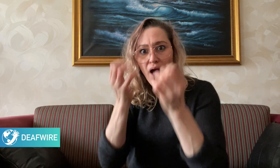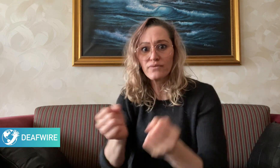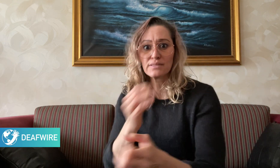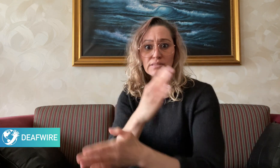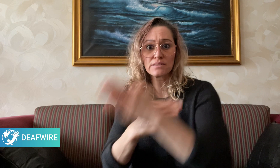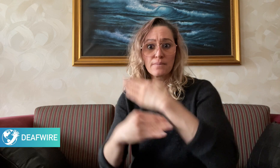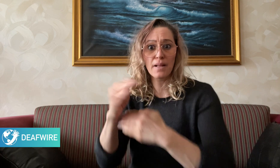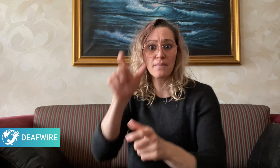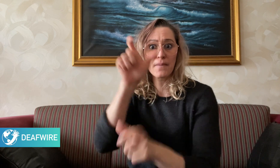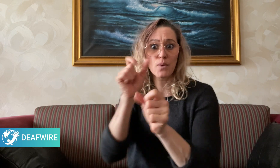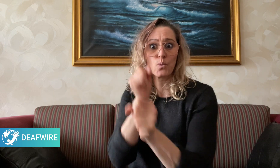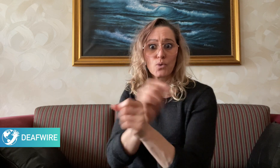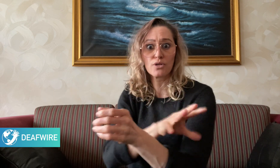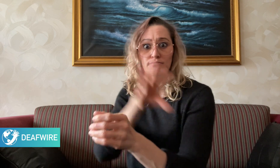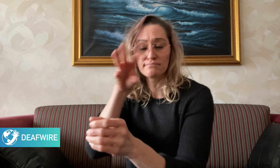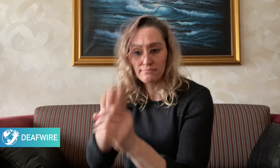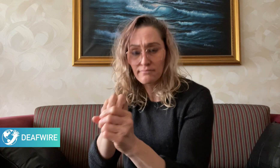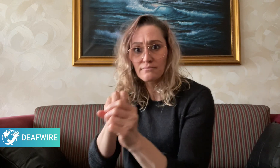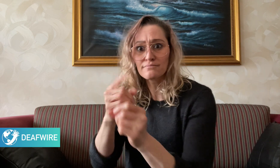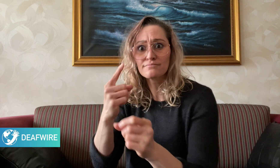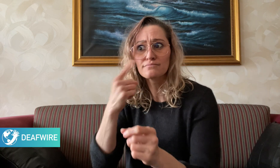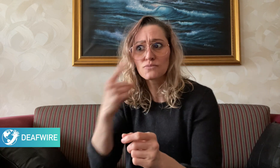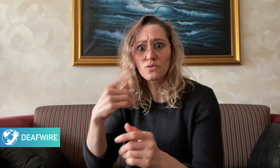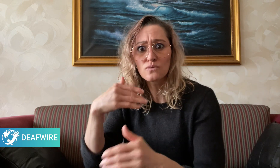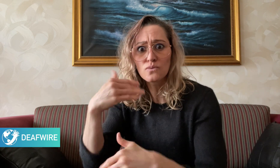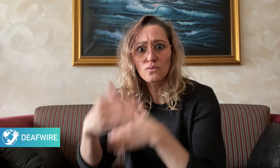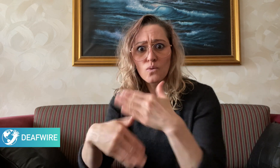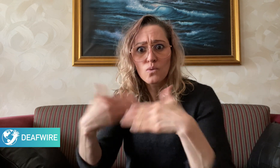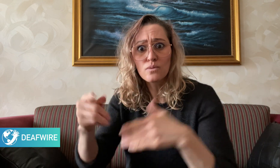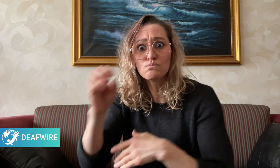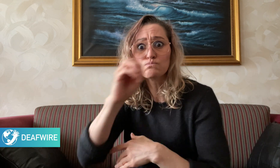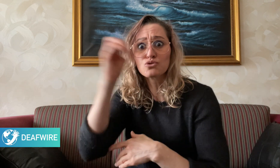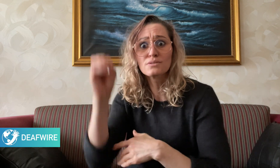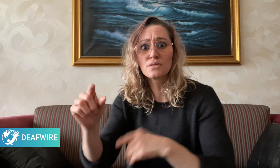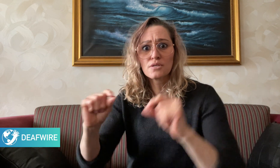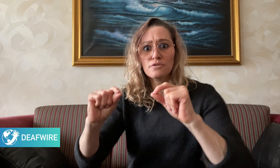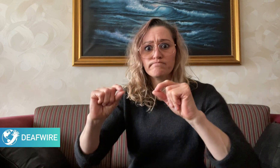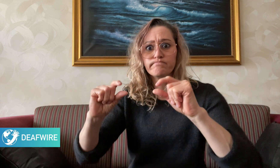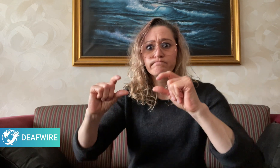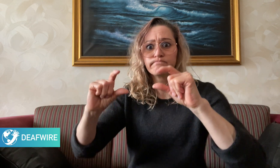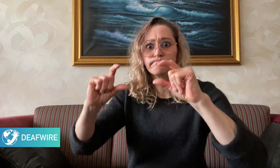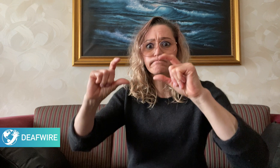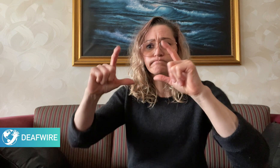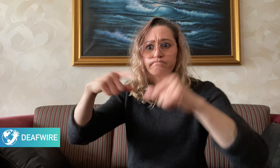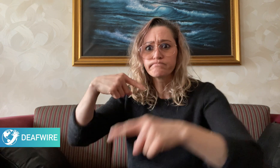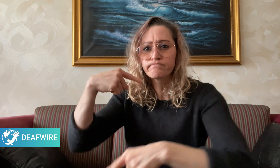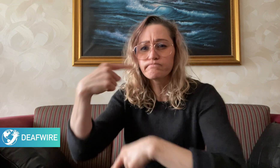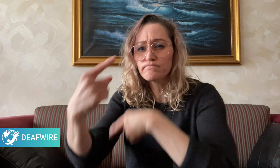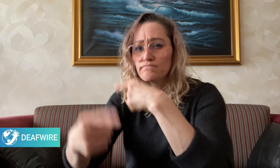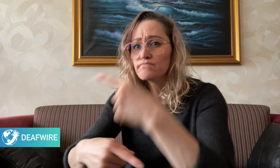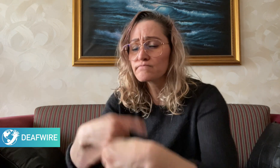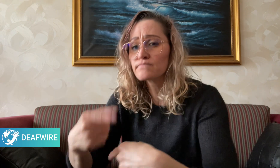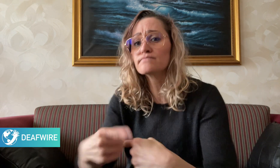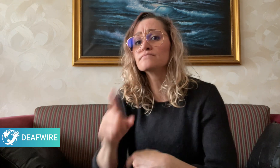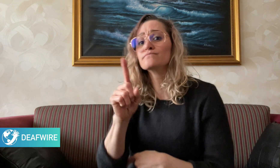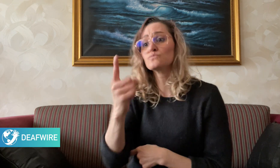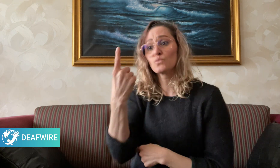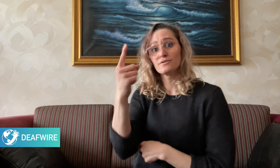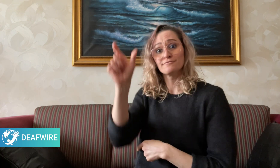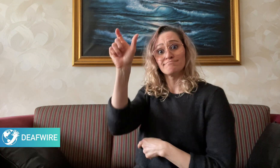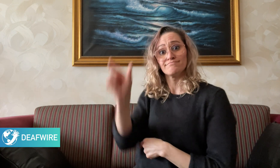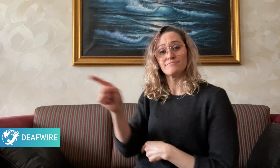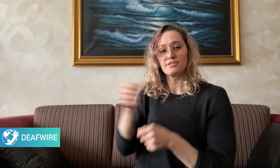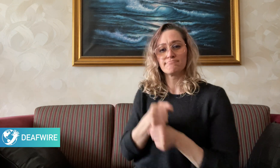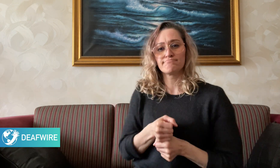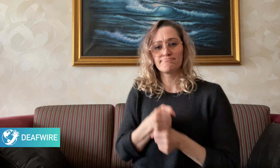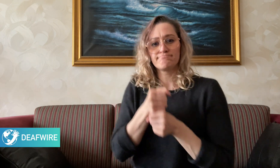disabled employees, and this number is also growing steadily.